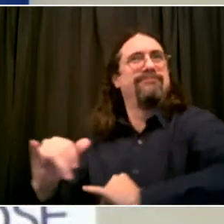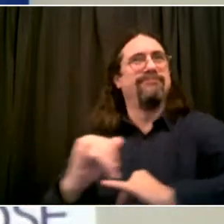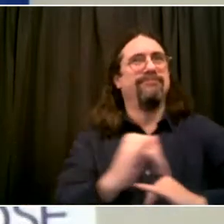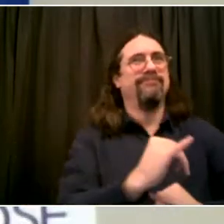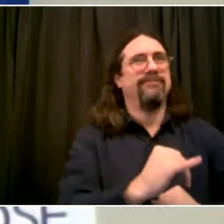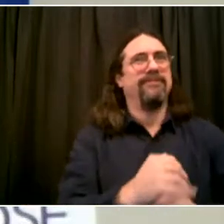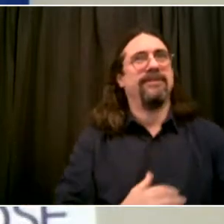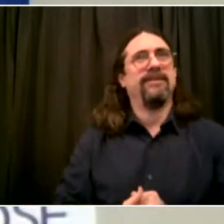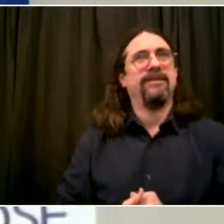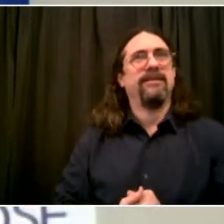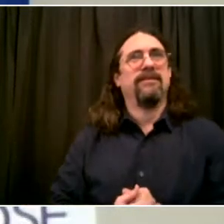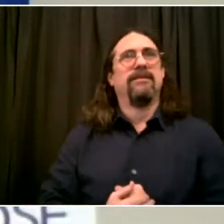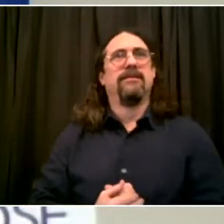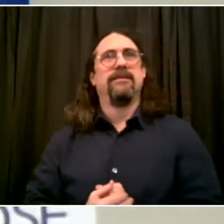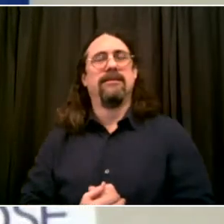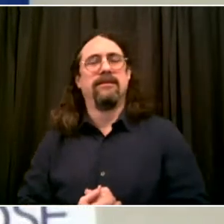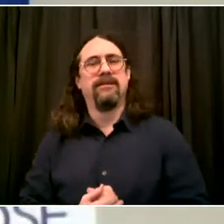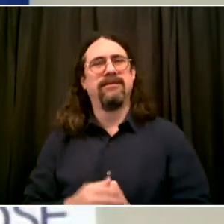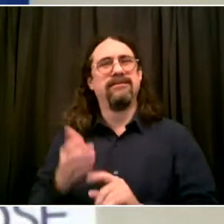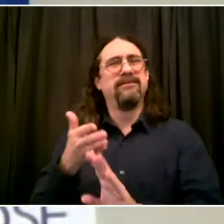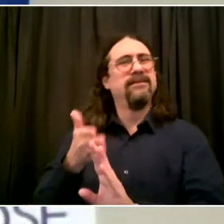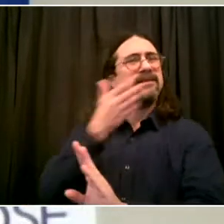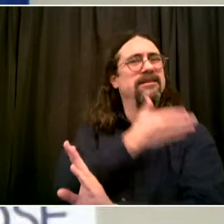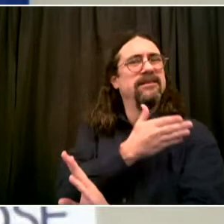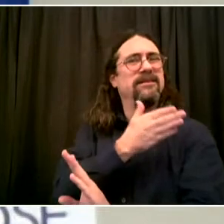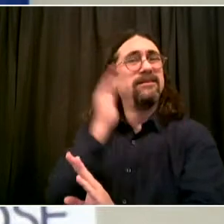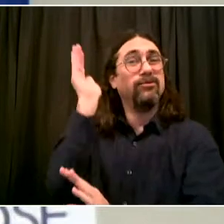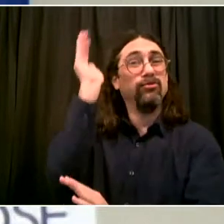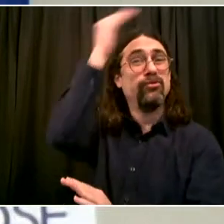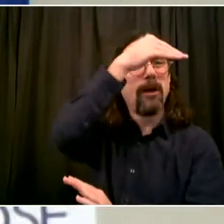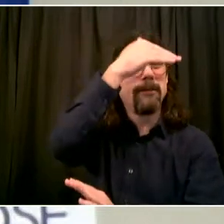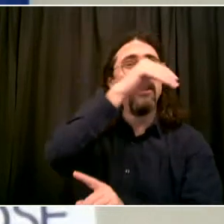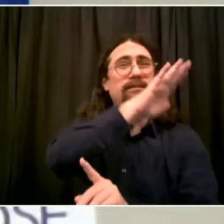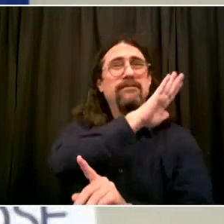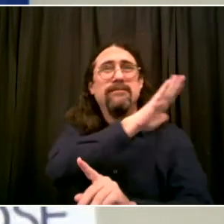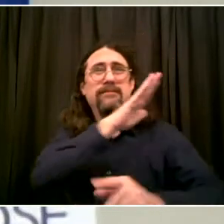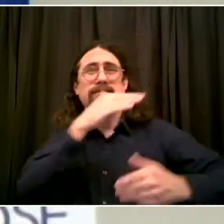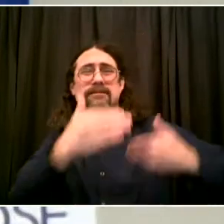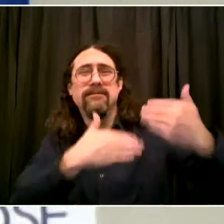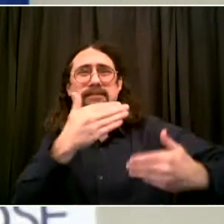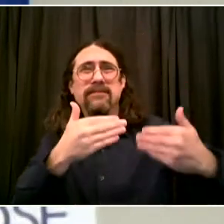TRUMP OF THIS COMMUNITY, QUESTIONING THE E SCIENCE. WE NNEED TO